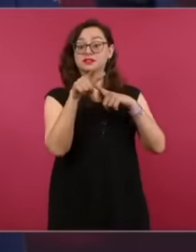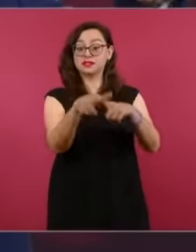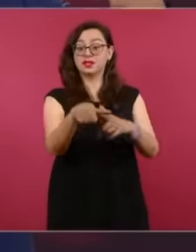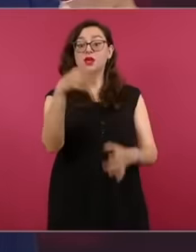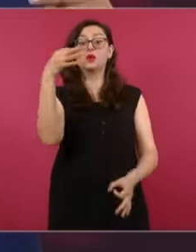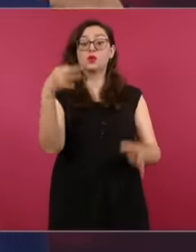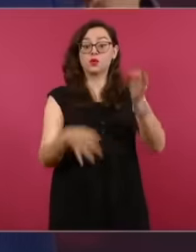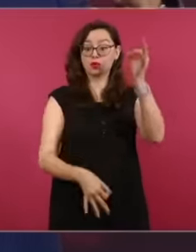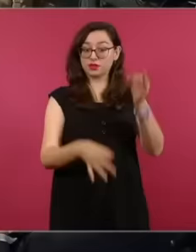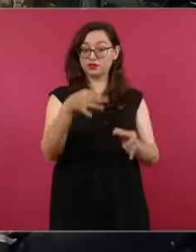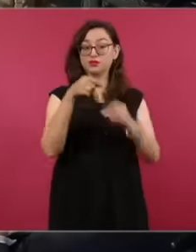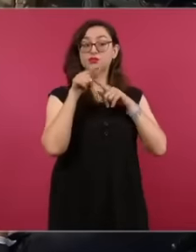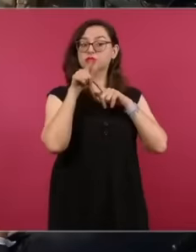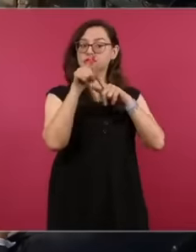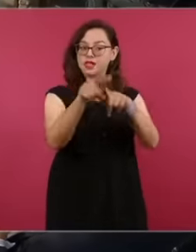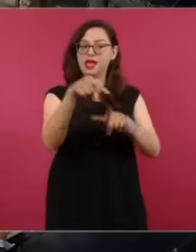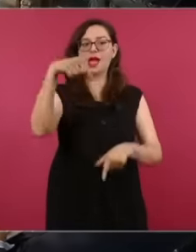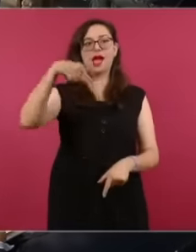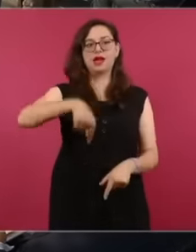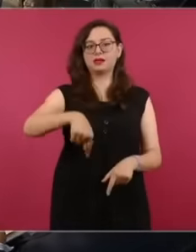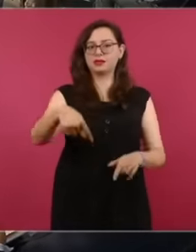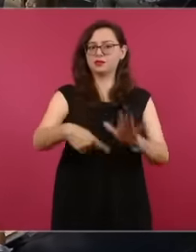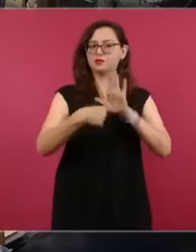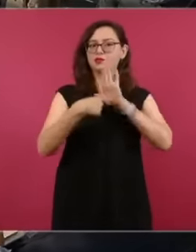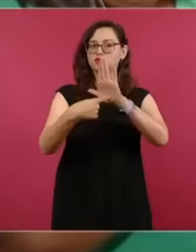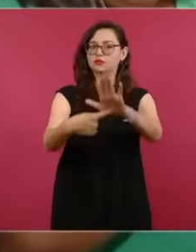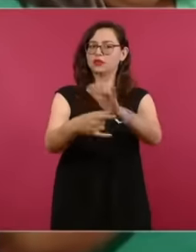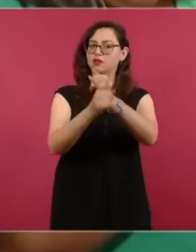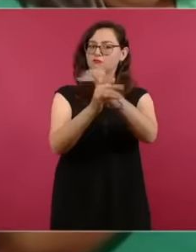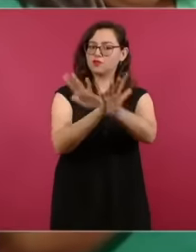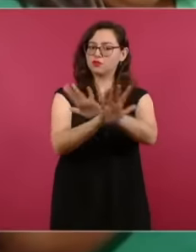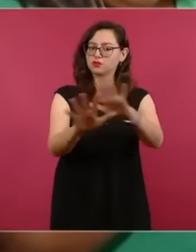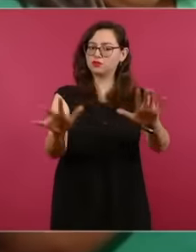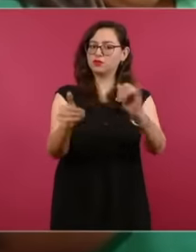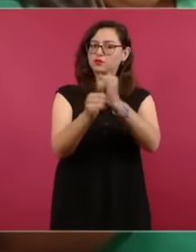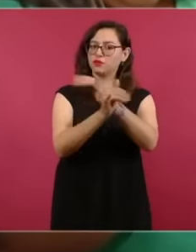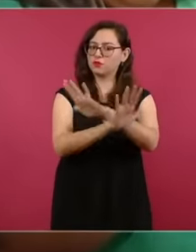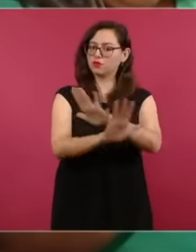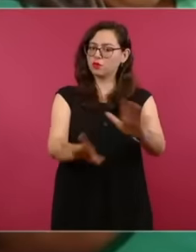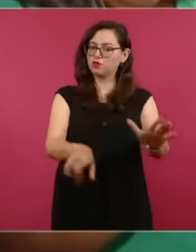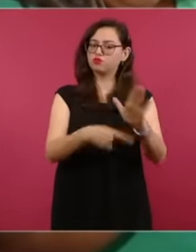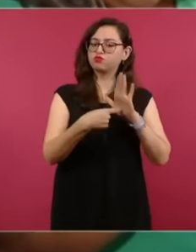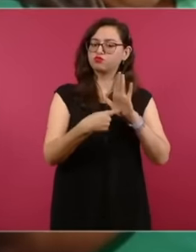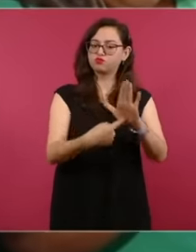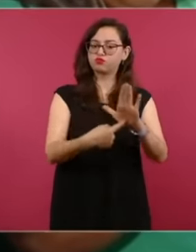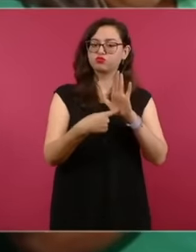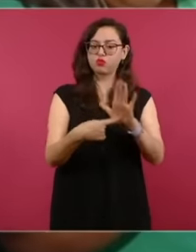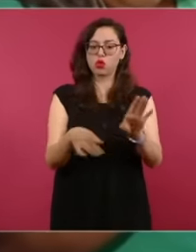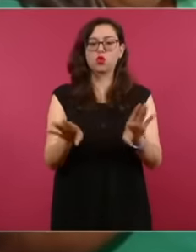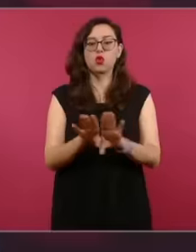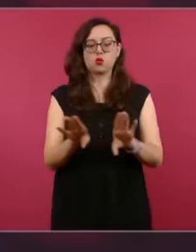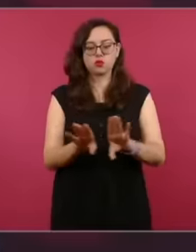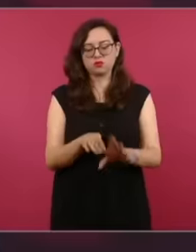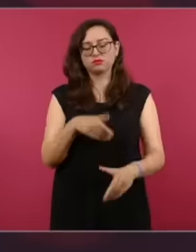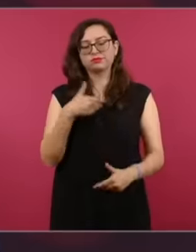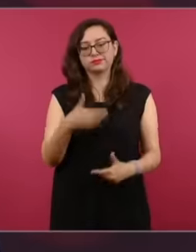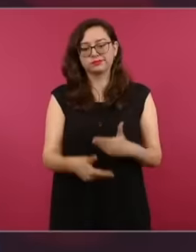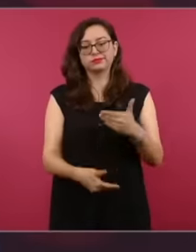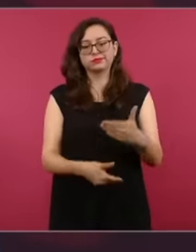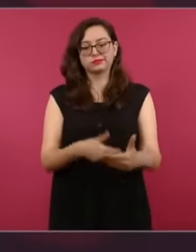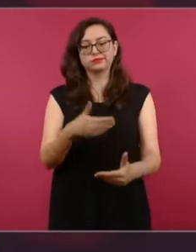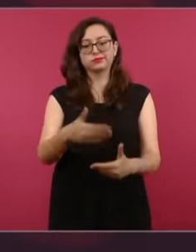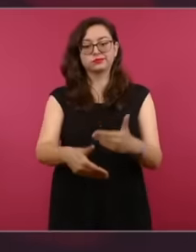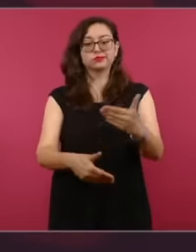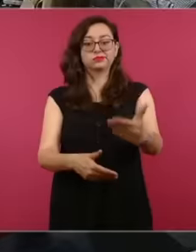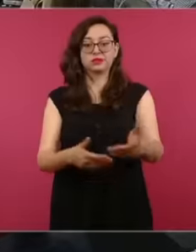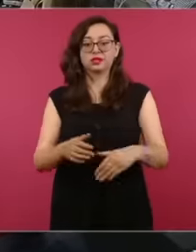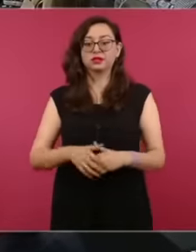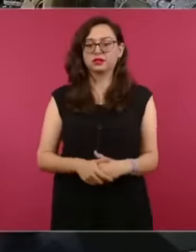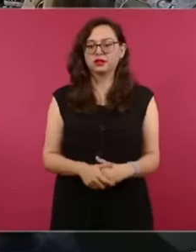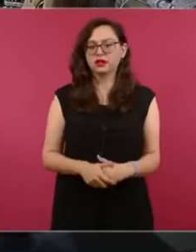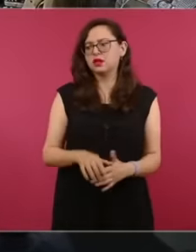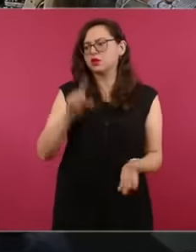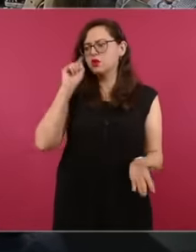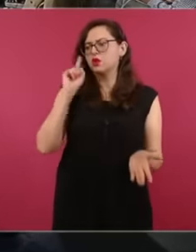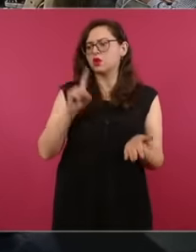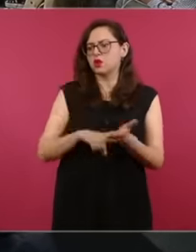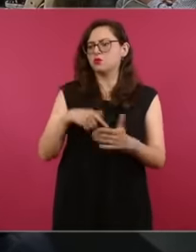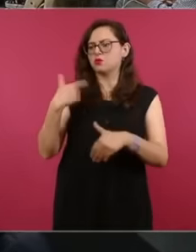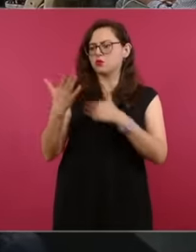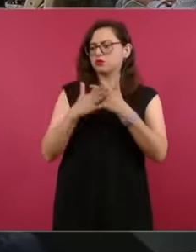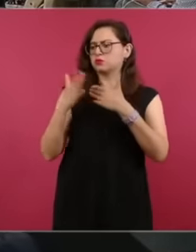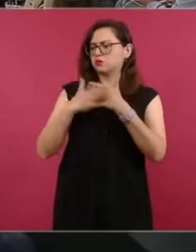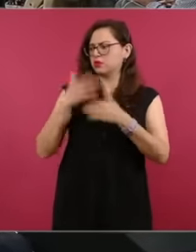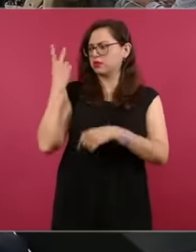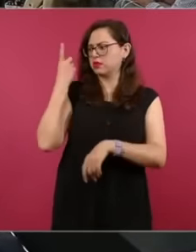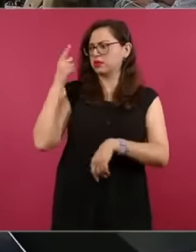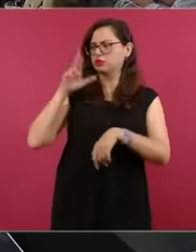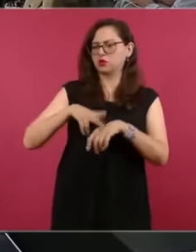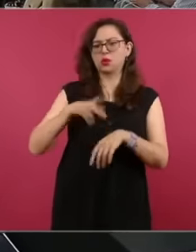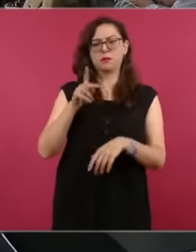reporting on how things are going suddenly. Maybe it will come. the director of Pemex to